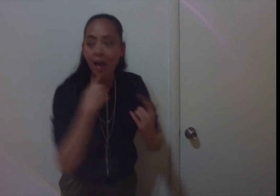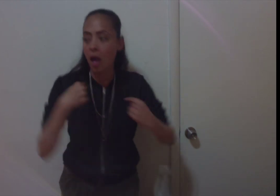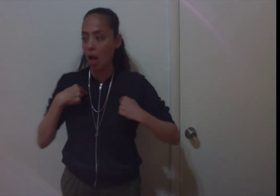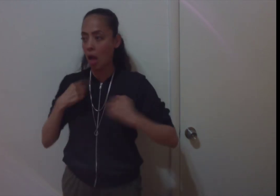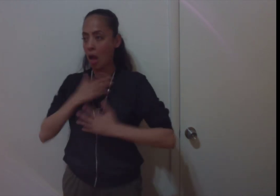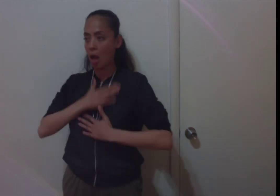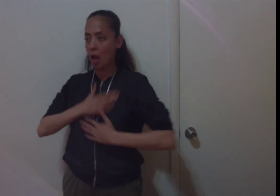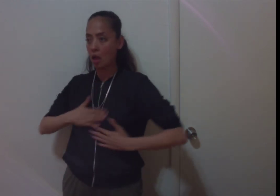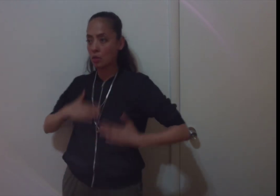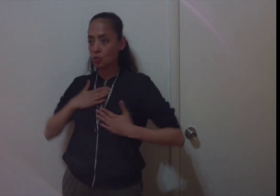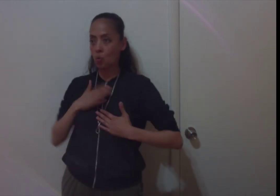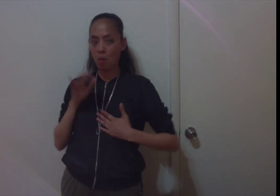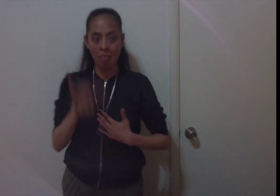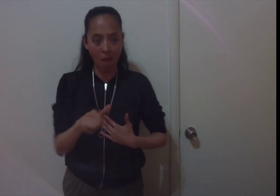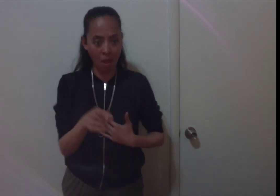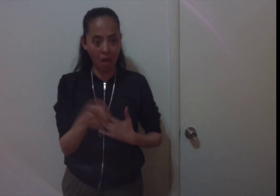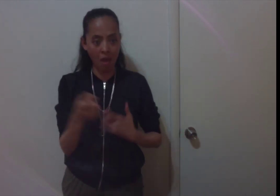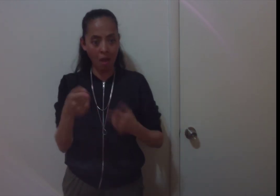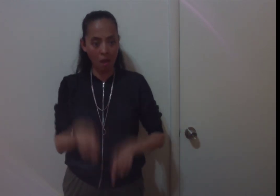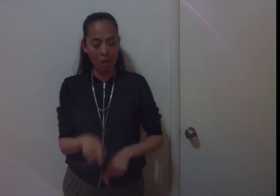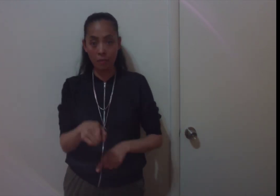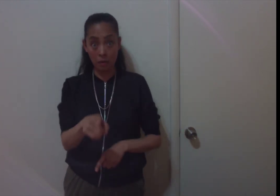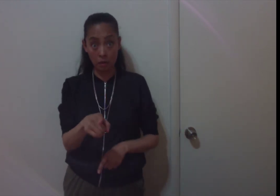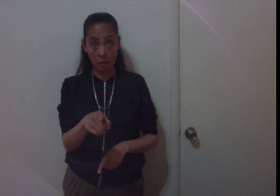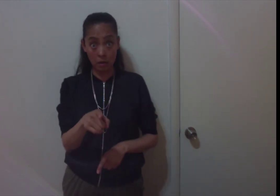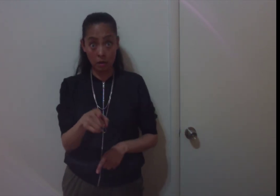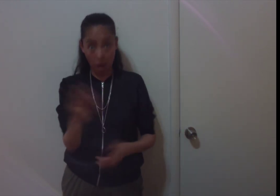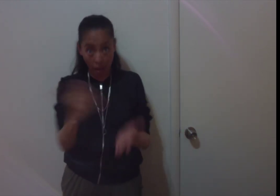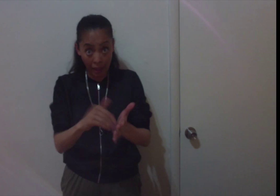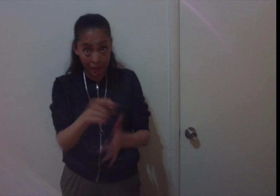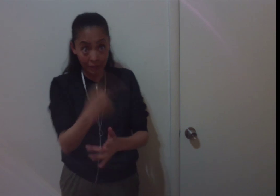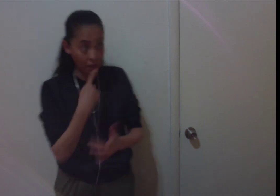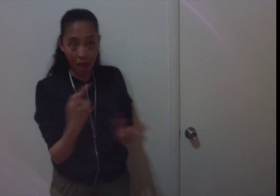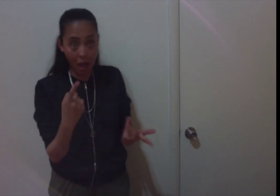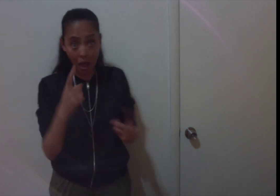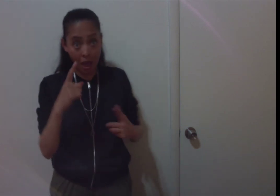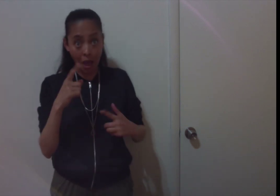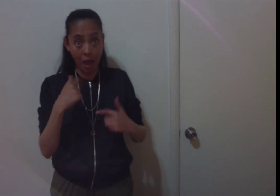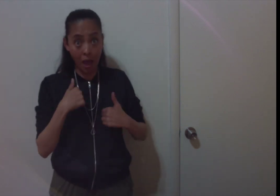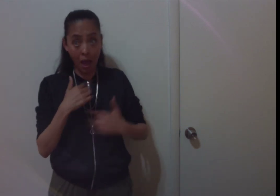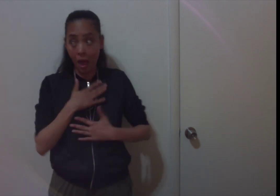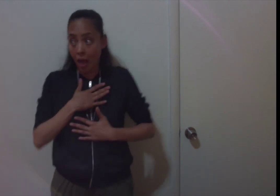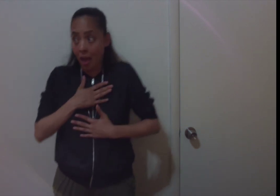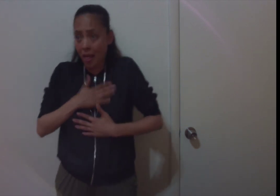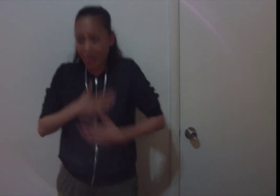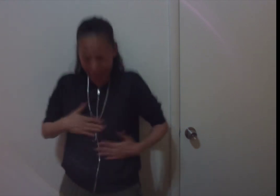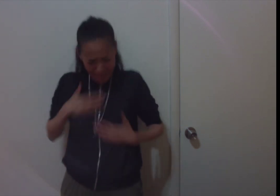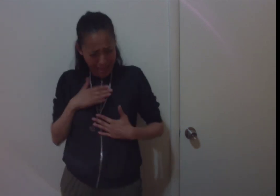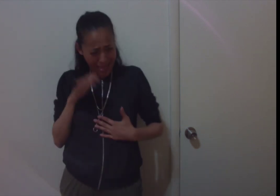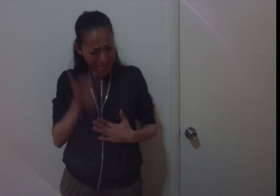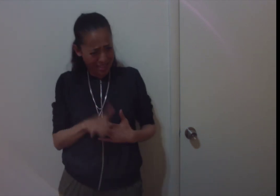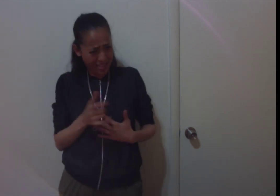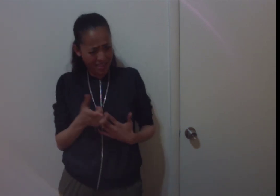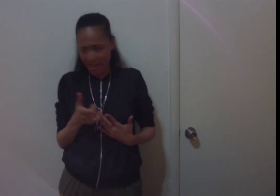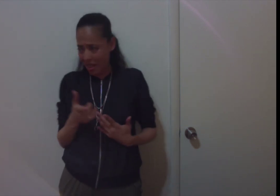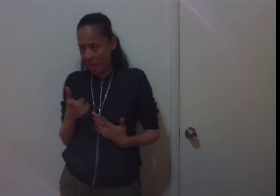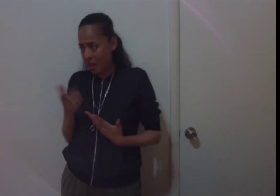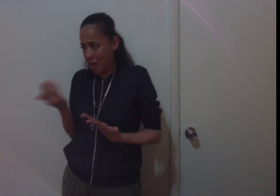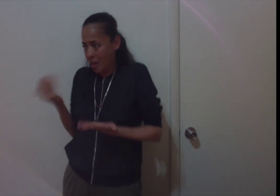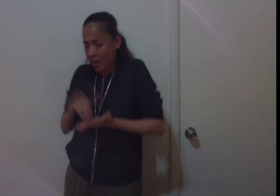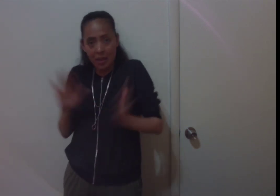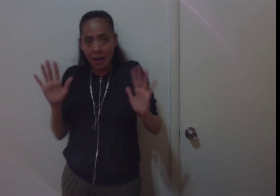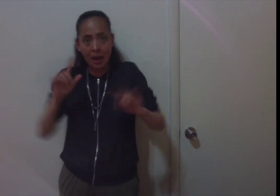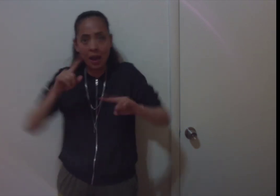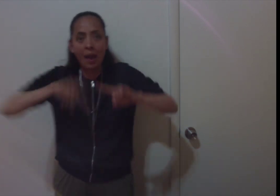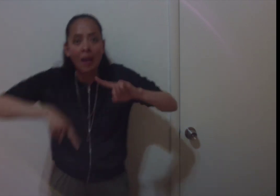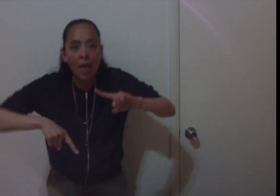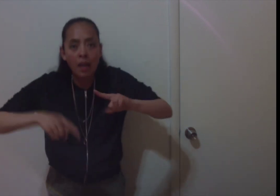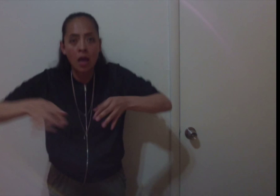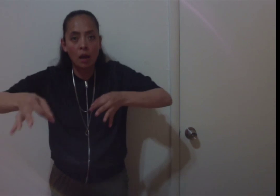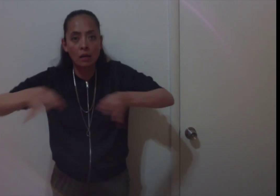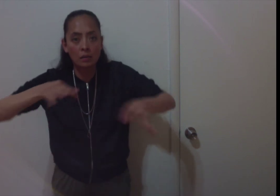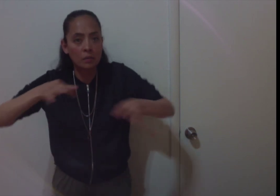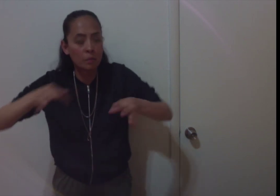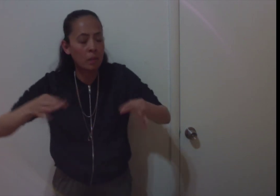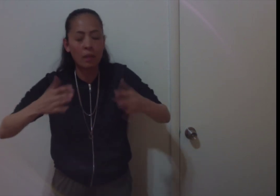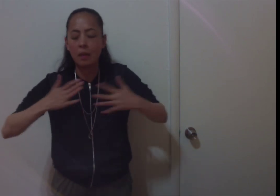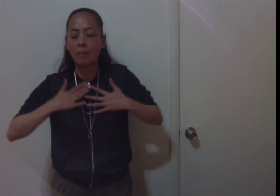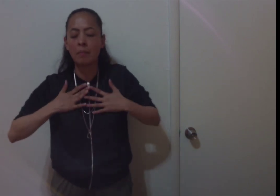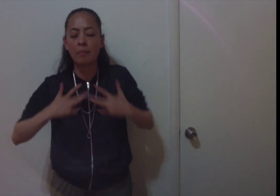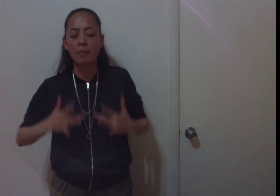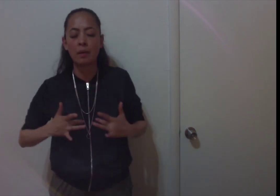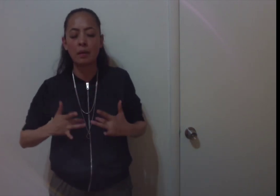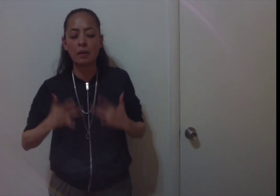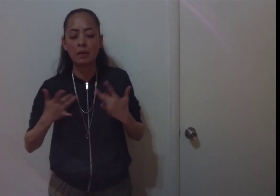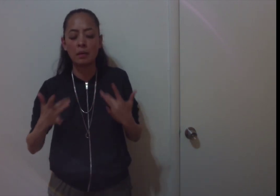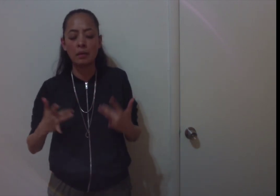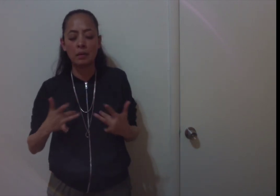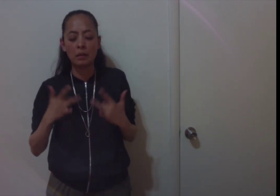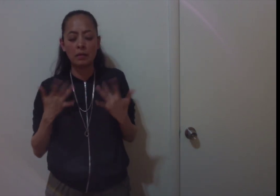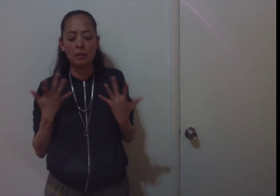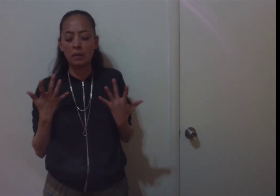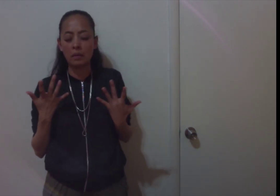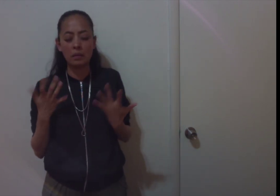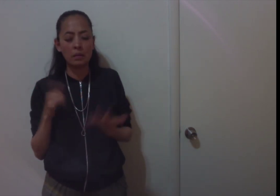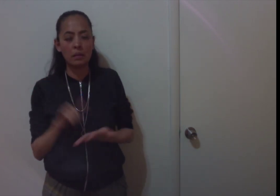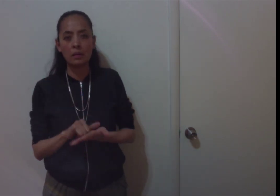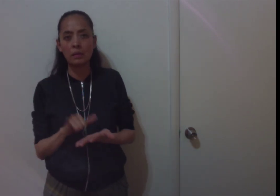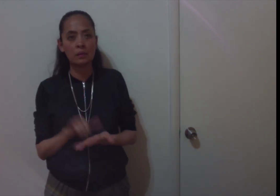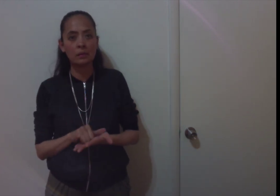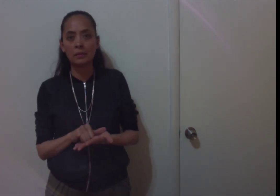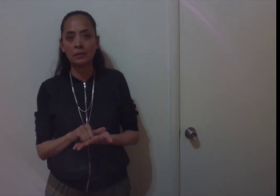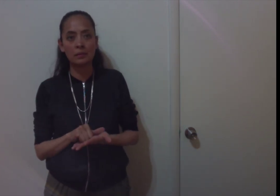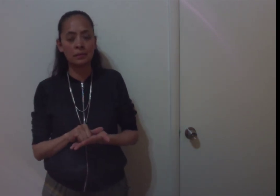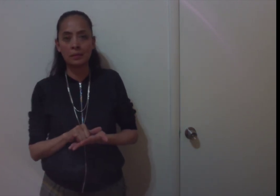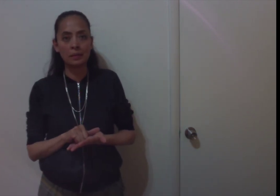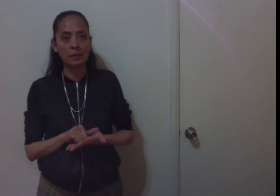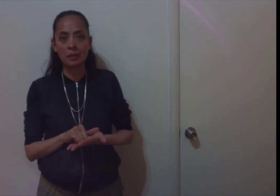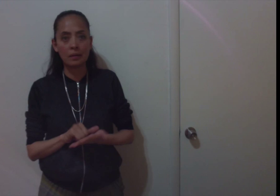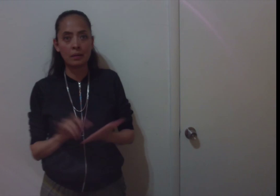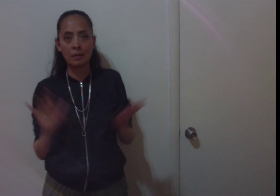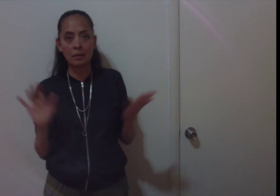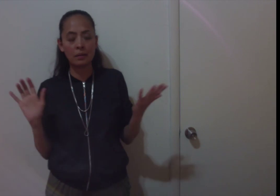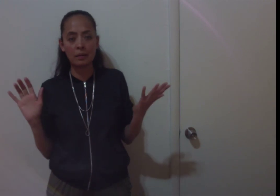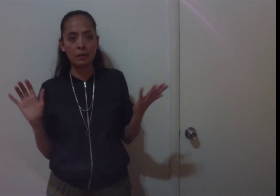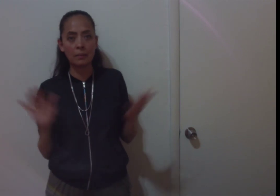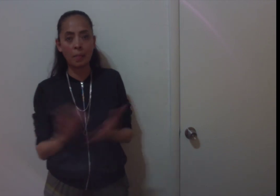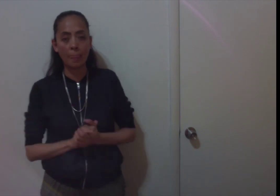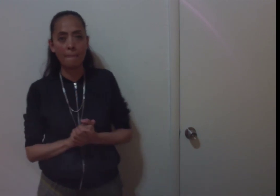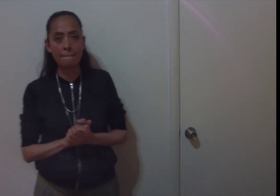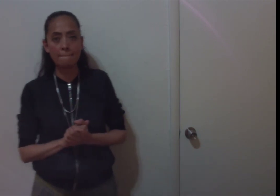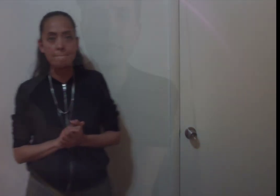I liked it. I liked it. Again, I do not have words for these feelings.